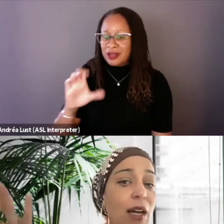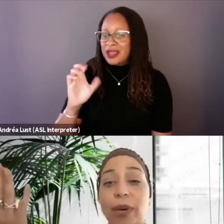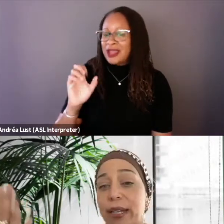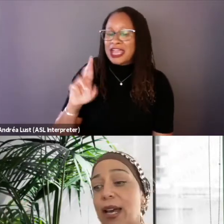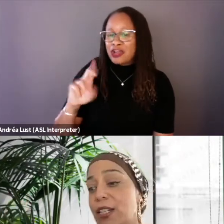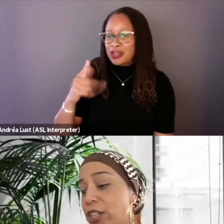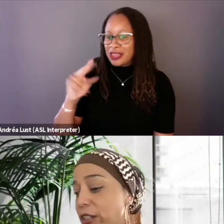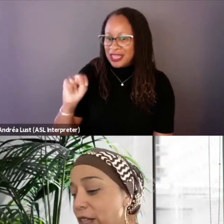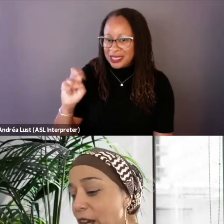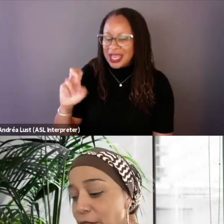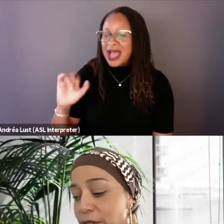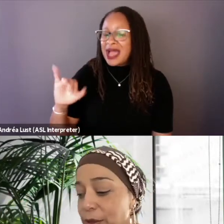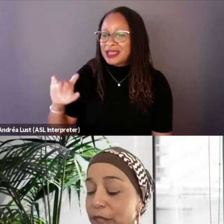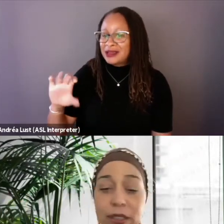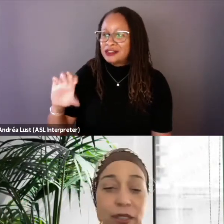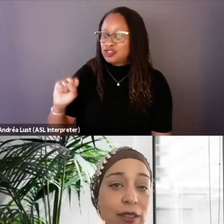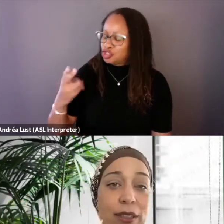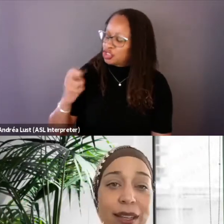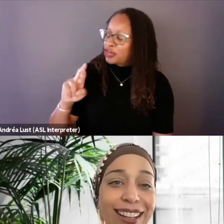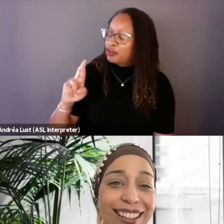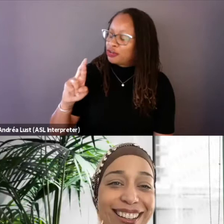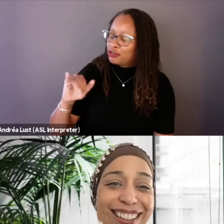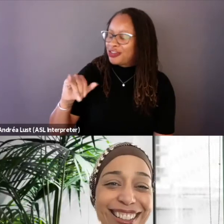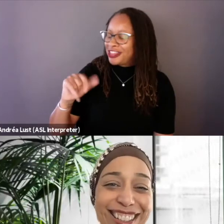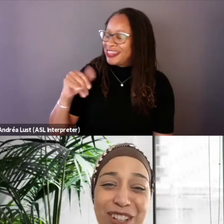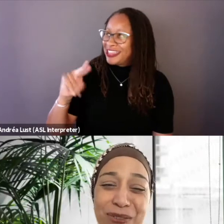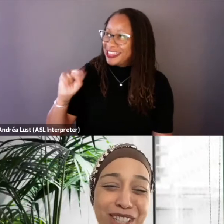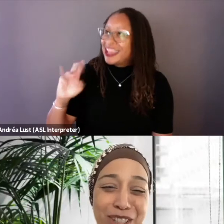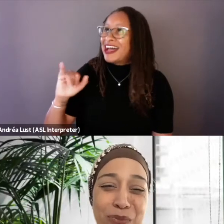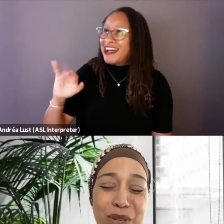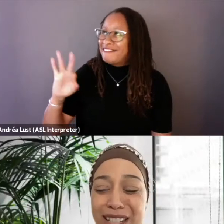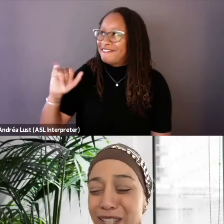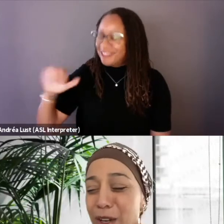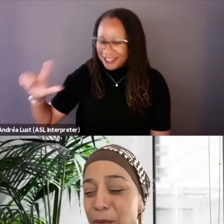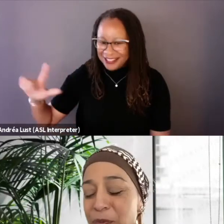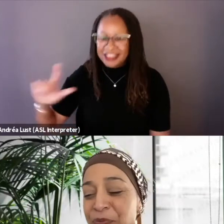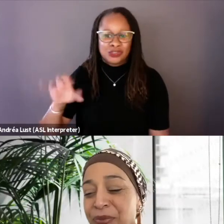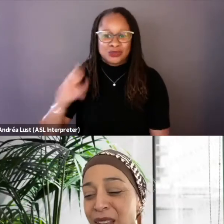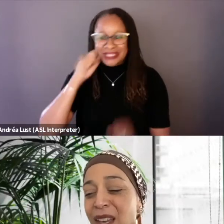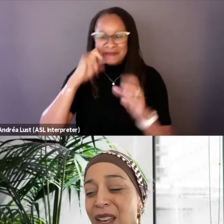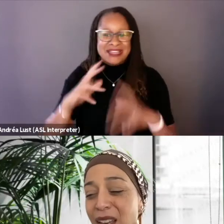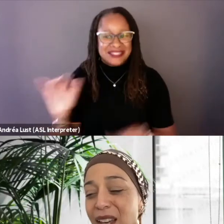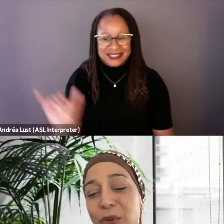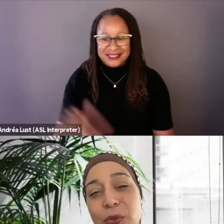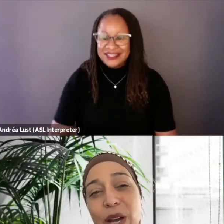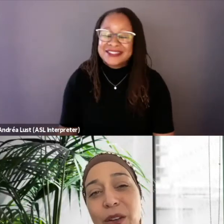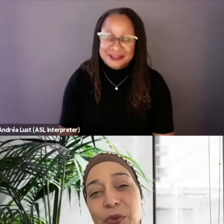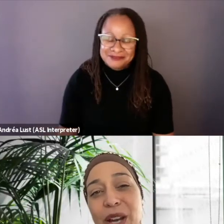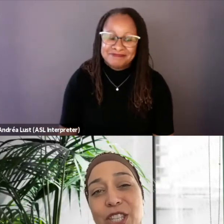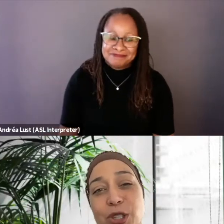Oh my gosh, Sherrilyn Ifill. Come on. Yeah. She was just tremendous. So we wanted storytellers.